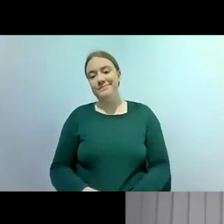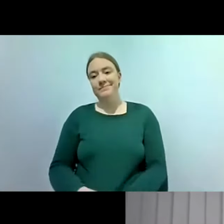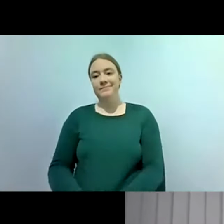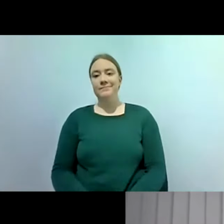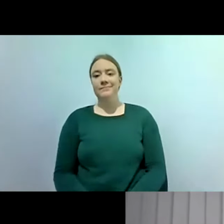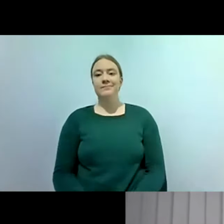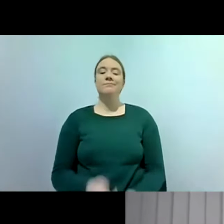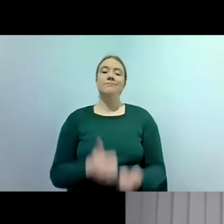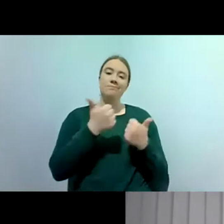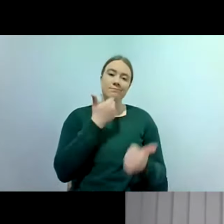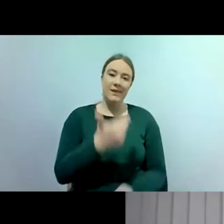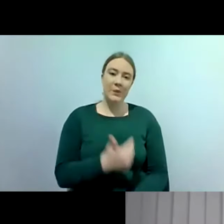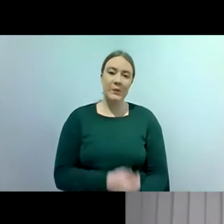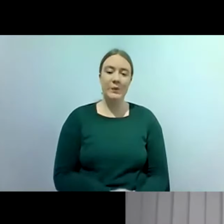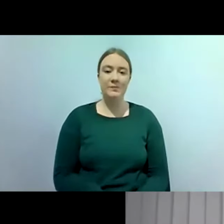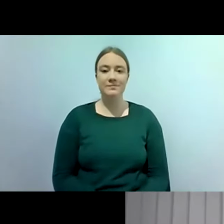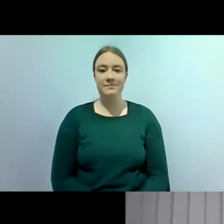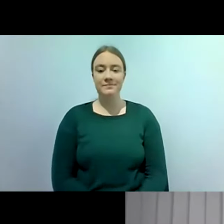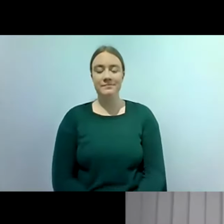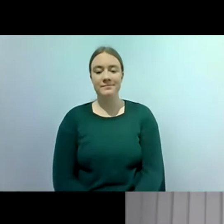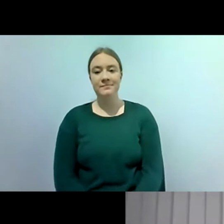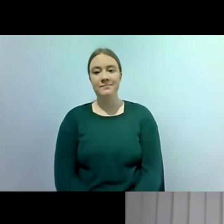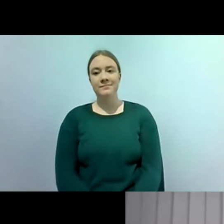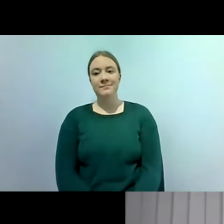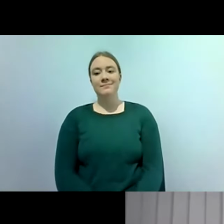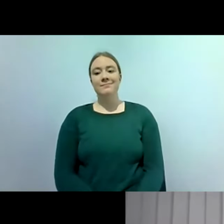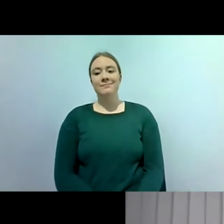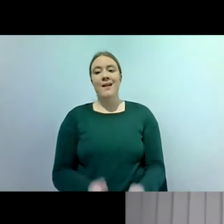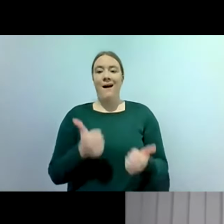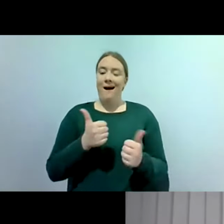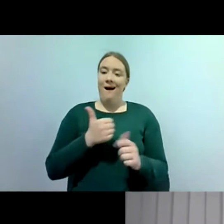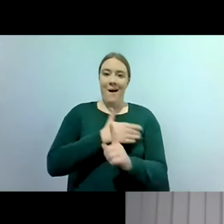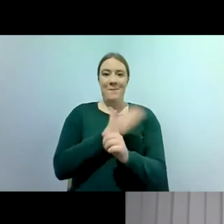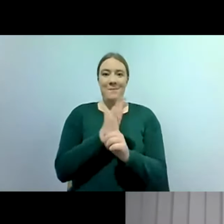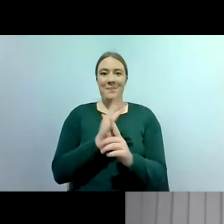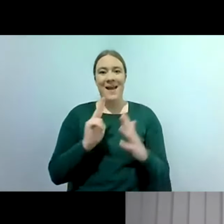wonderful thanks very much pete okay we've reached eight o'clock so i will have to stop there for